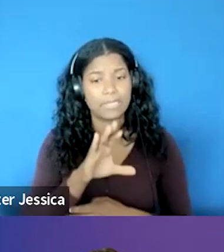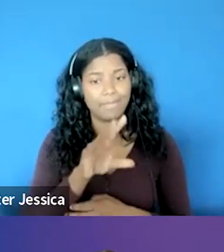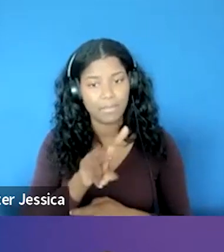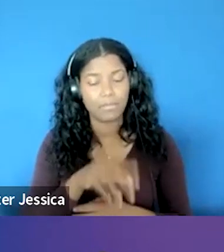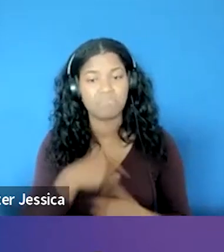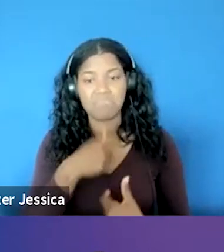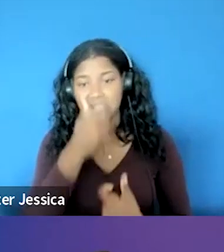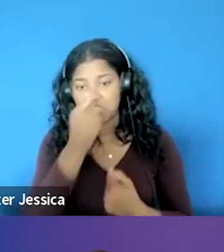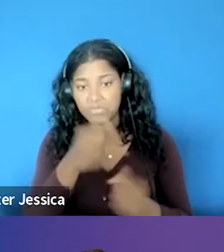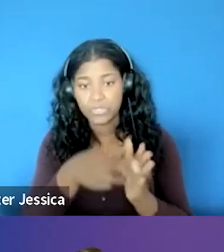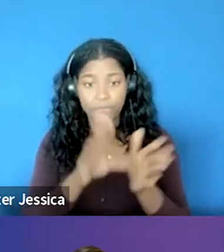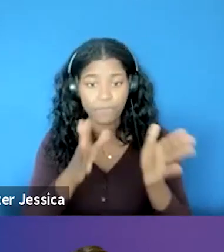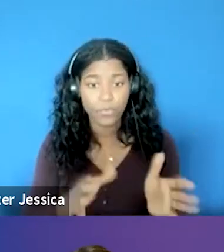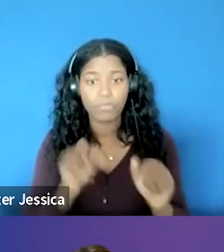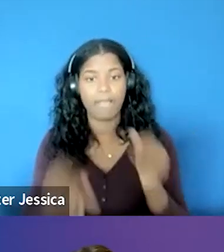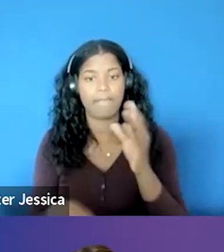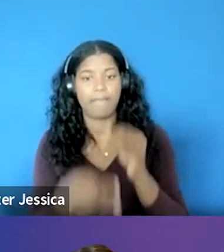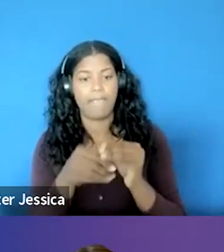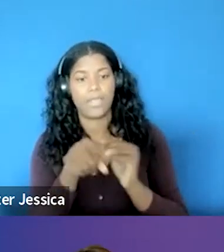And we can add you to our database,